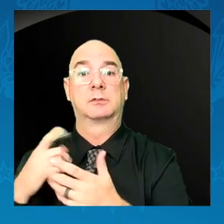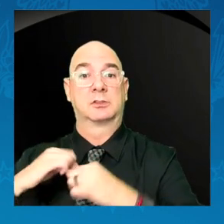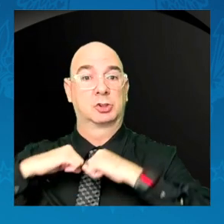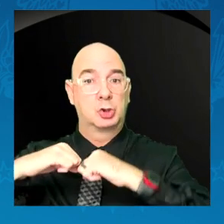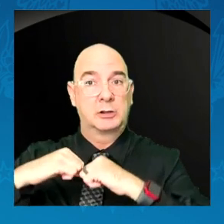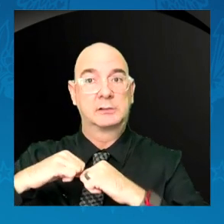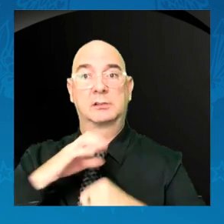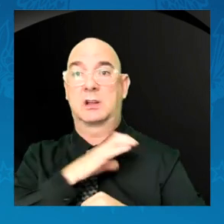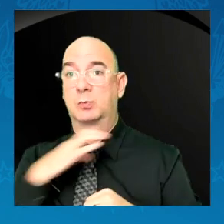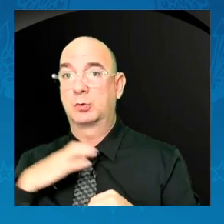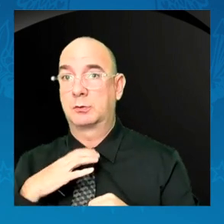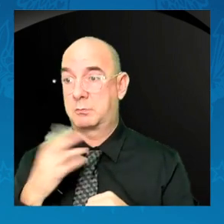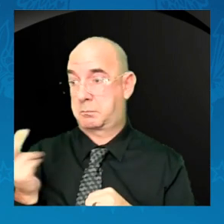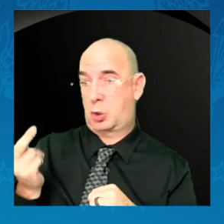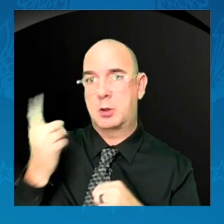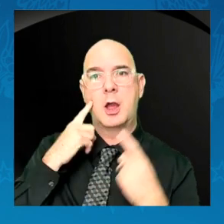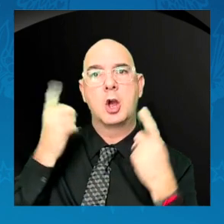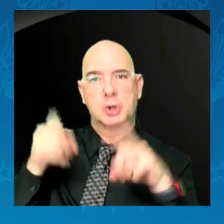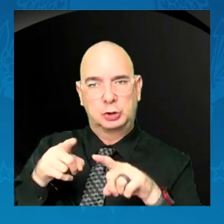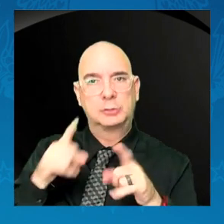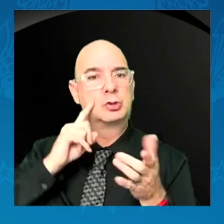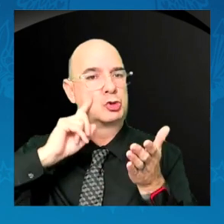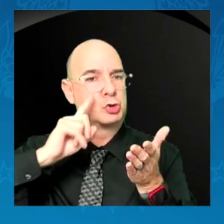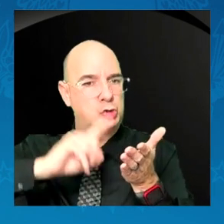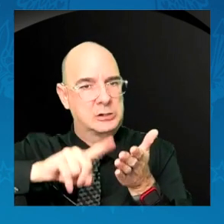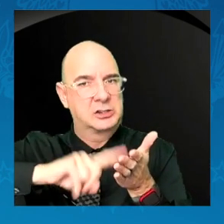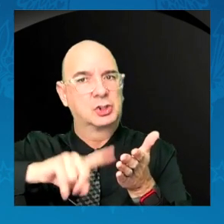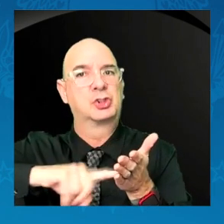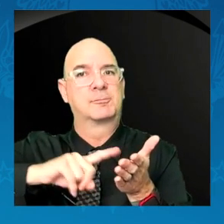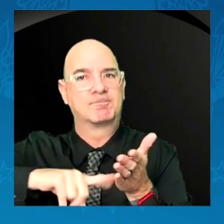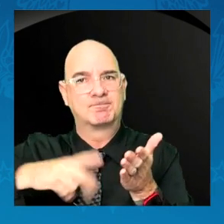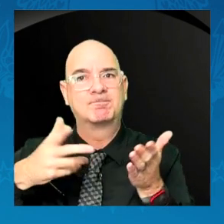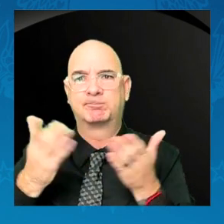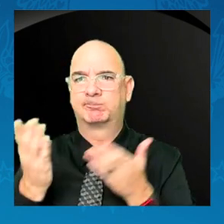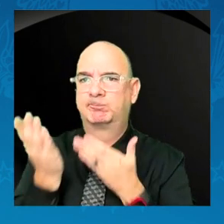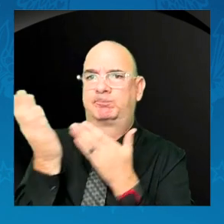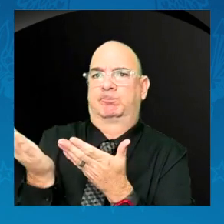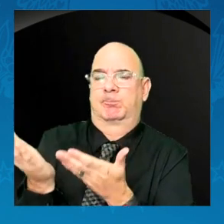and proposed STEM education initiatives, including specifically